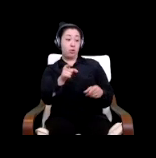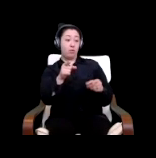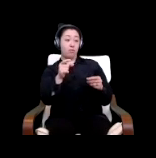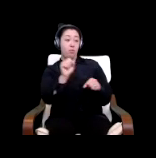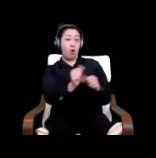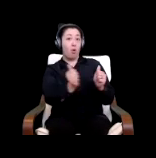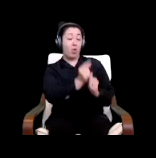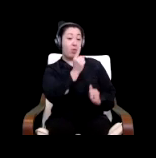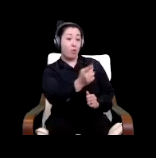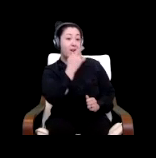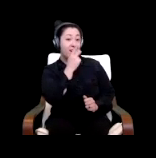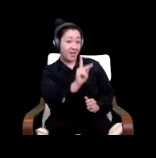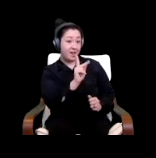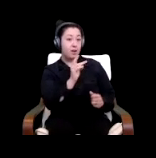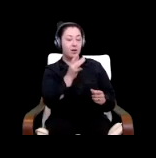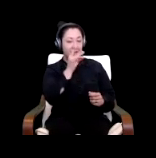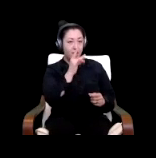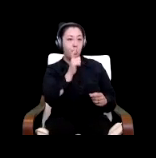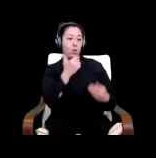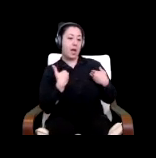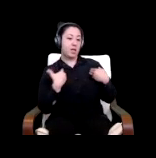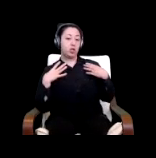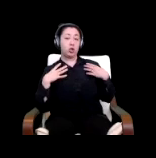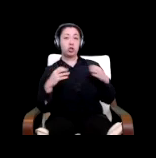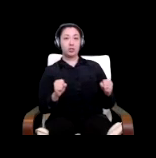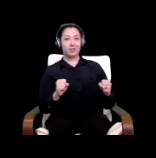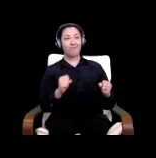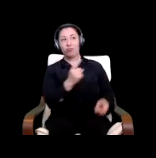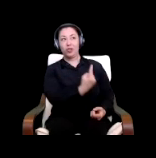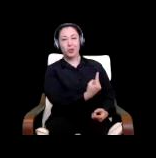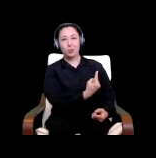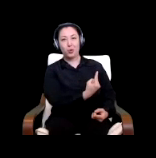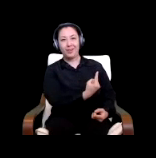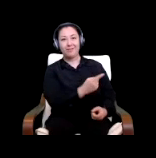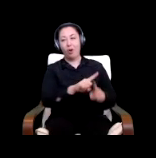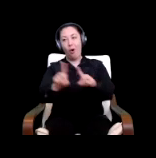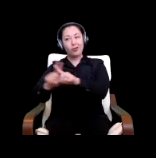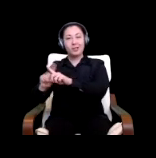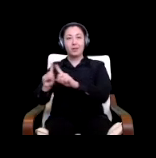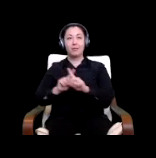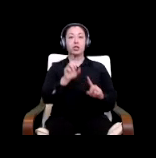with charge. The purpose of the checklist is to focus on what the individual characteristics